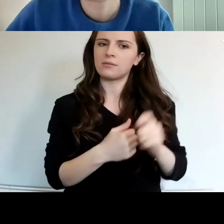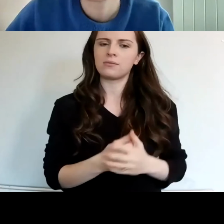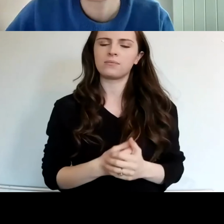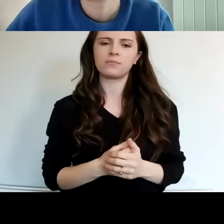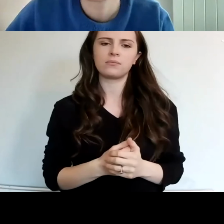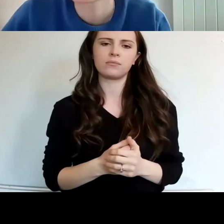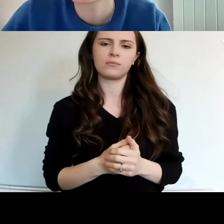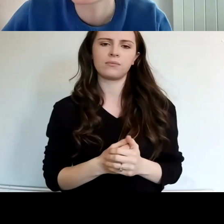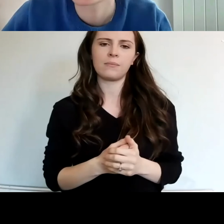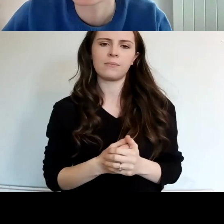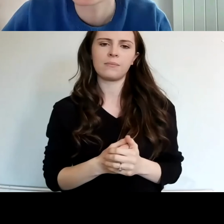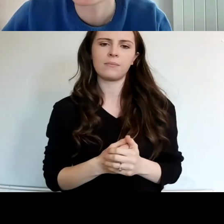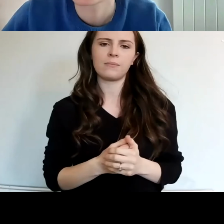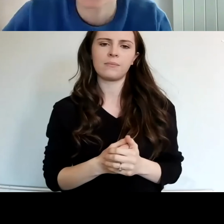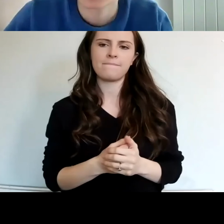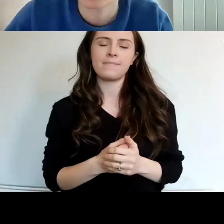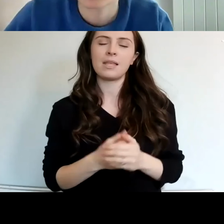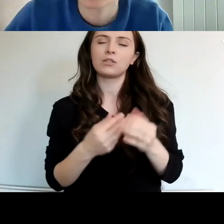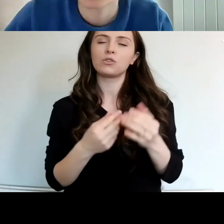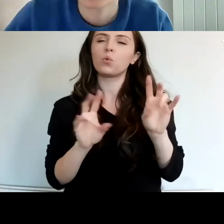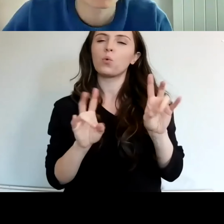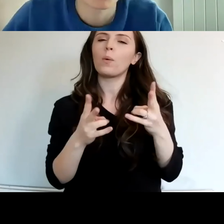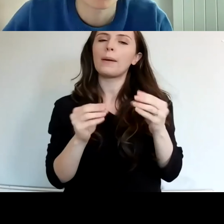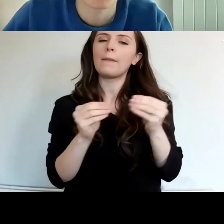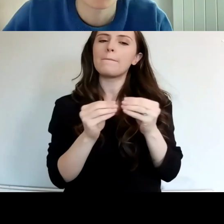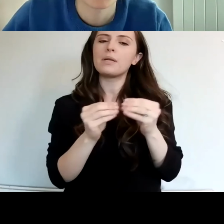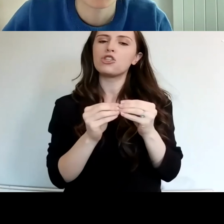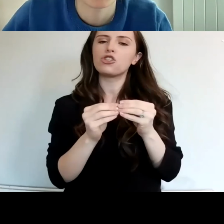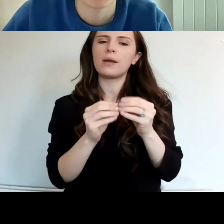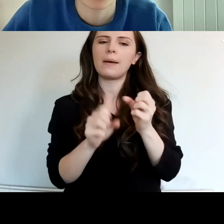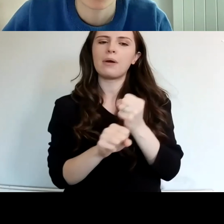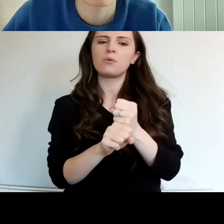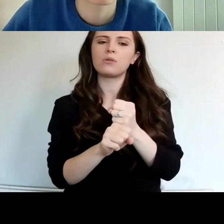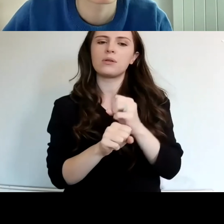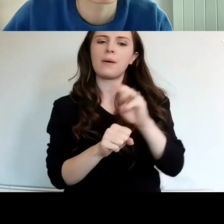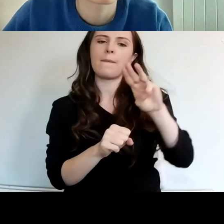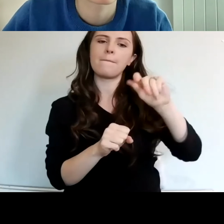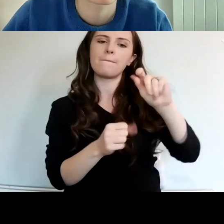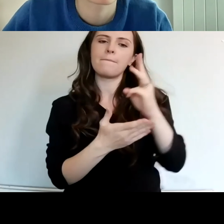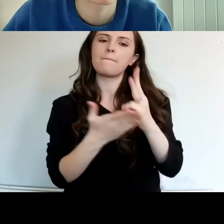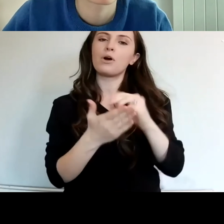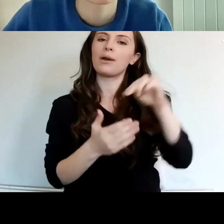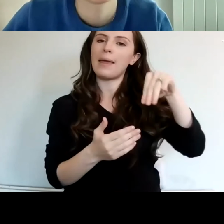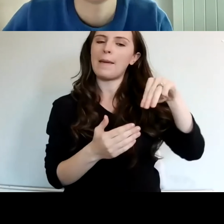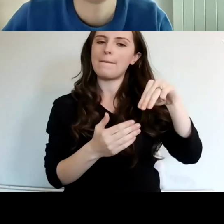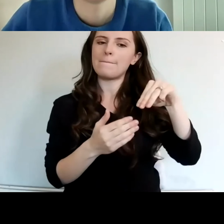I can also just mention the part M amendment of the building regulations